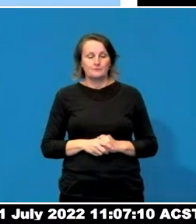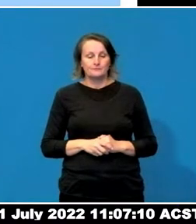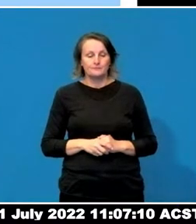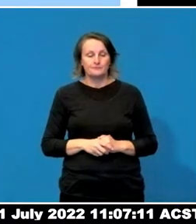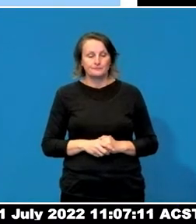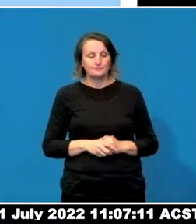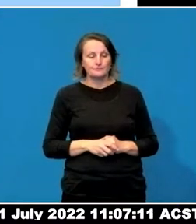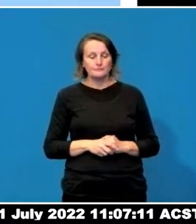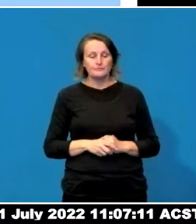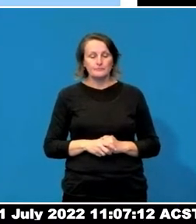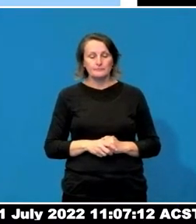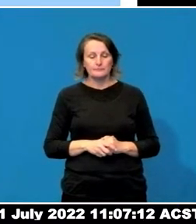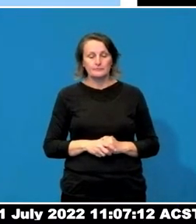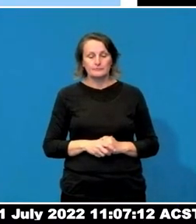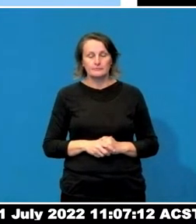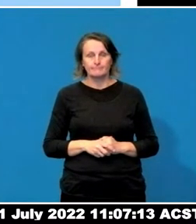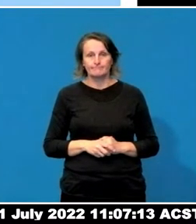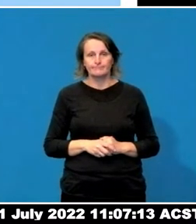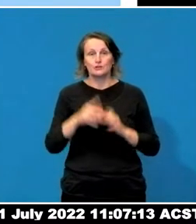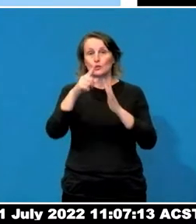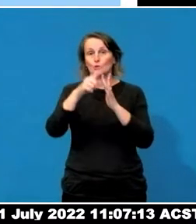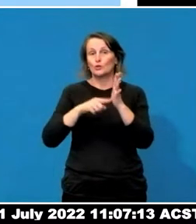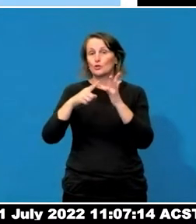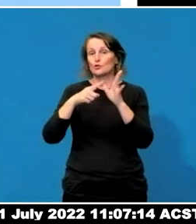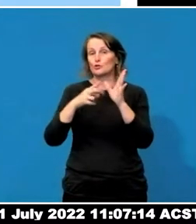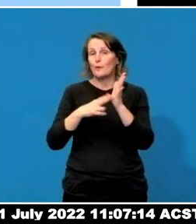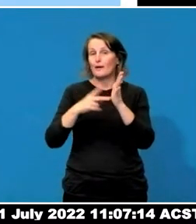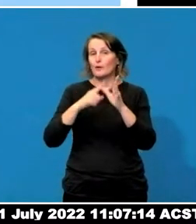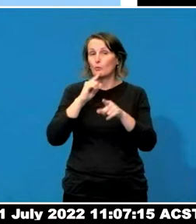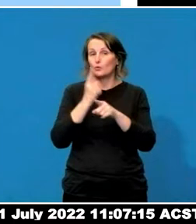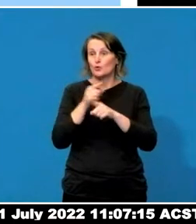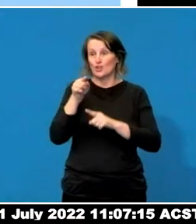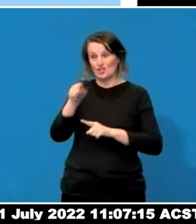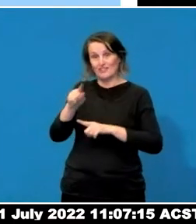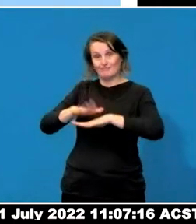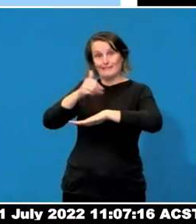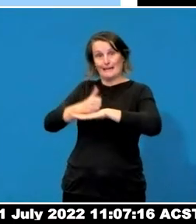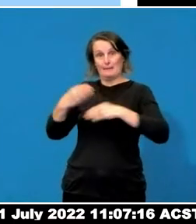For example, Joanne will give evidence - she's based in Cairns and does a considerable